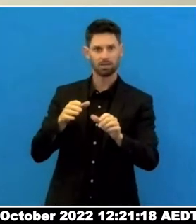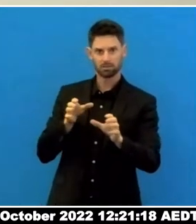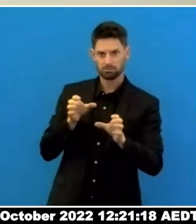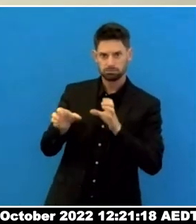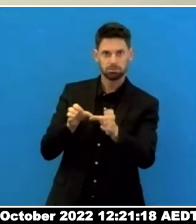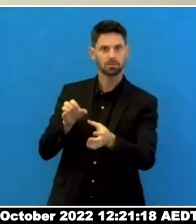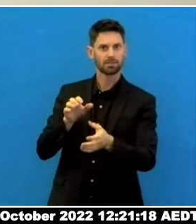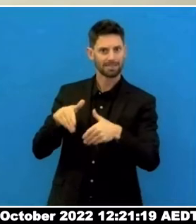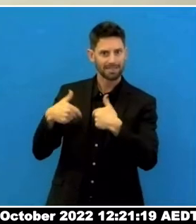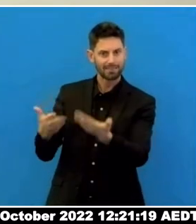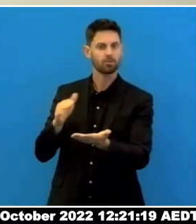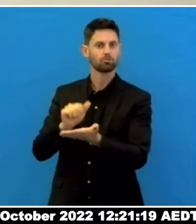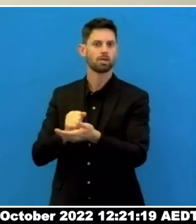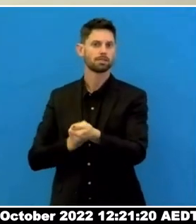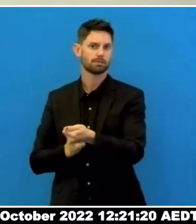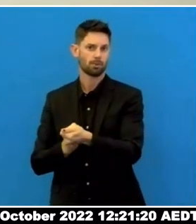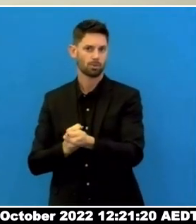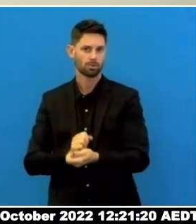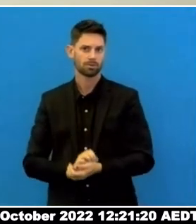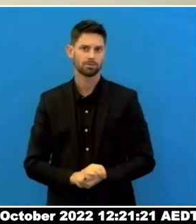And for children and young people